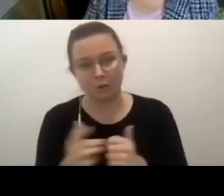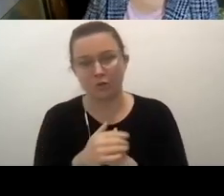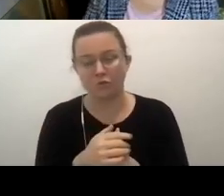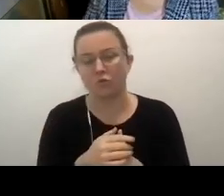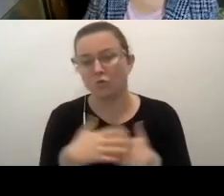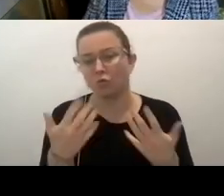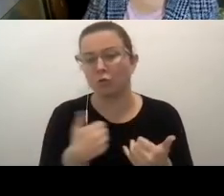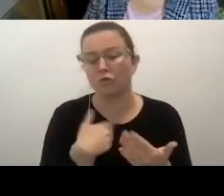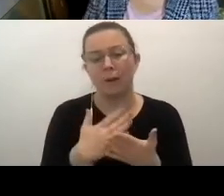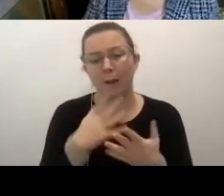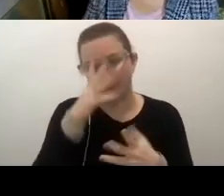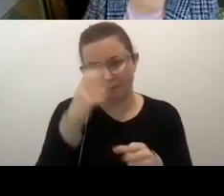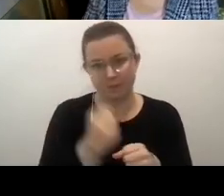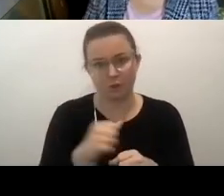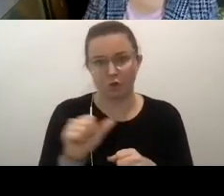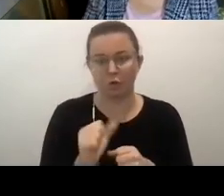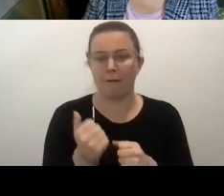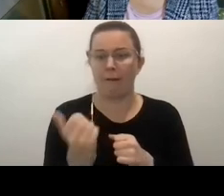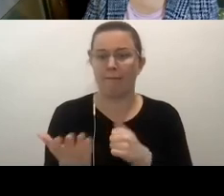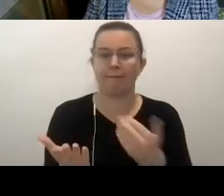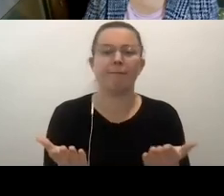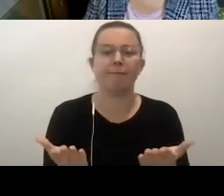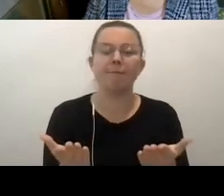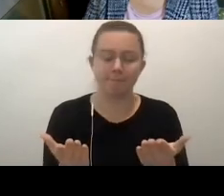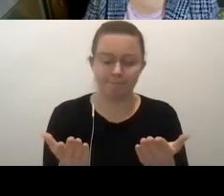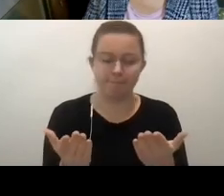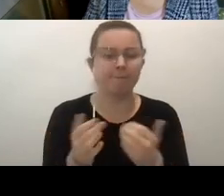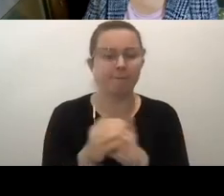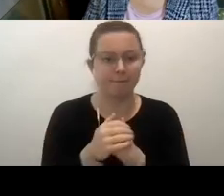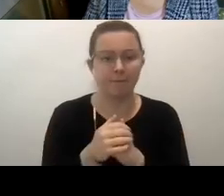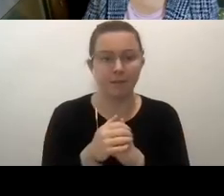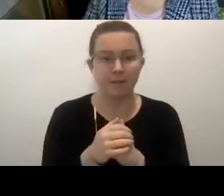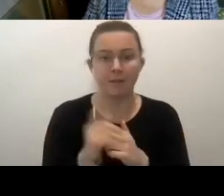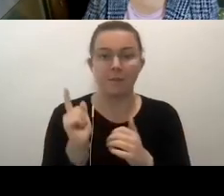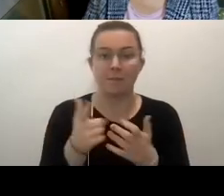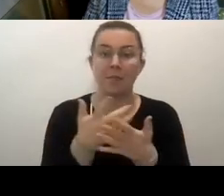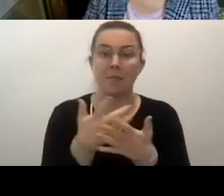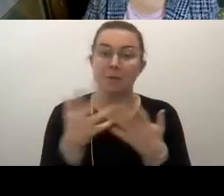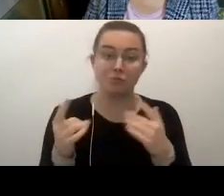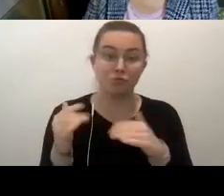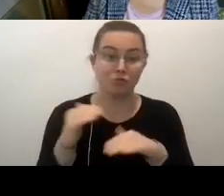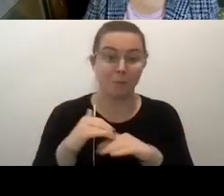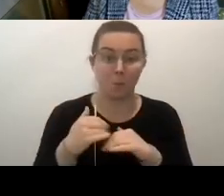they should be given both options. Now, the biggest problem we have when we're teaching